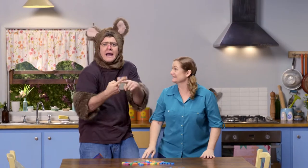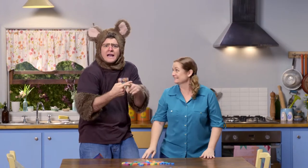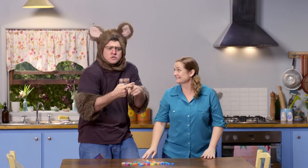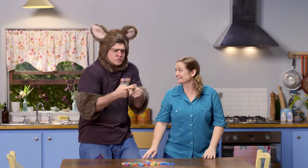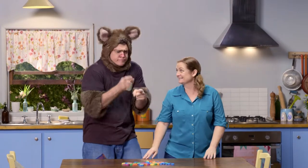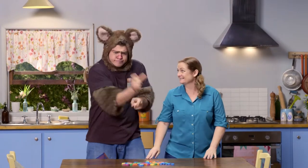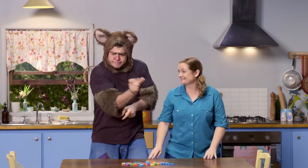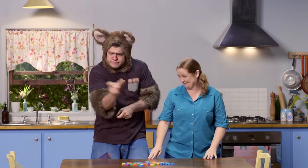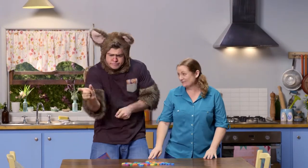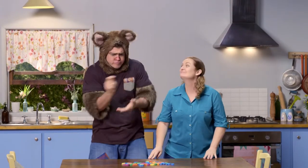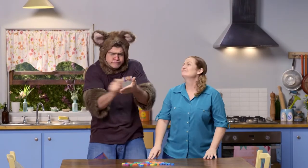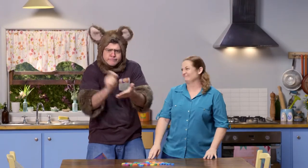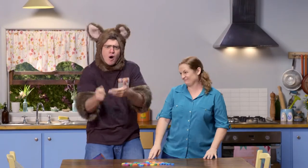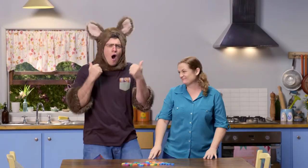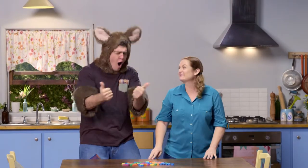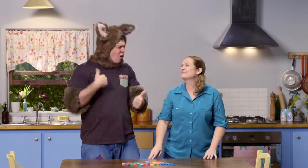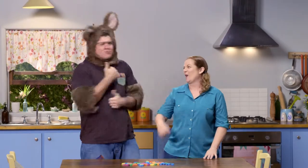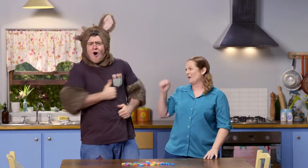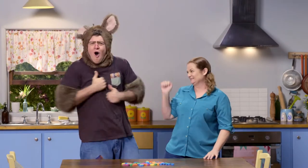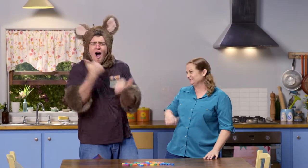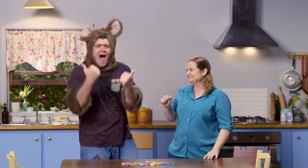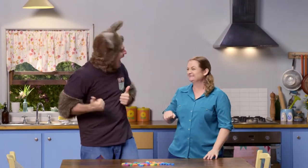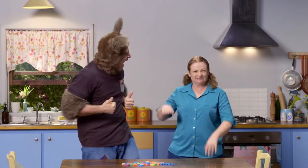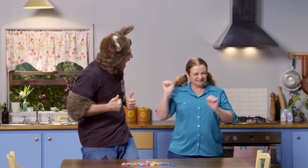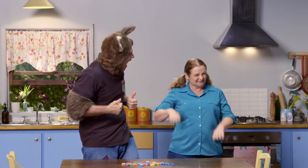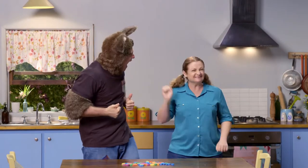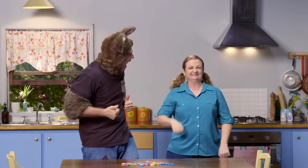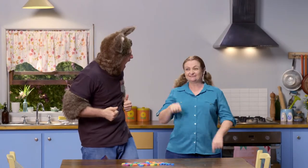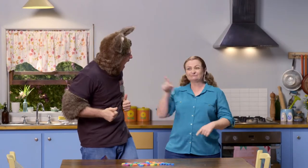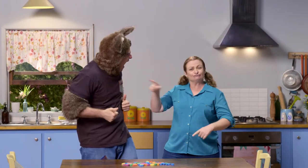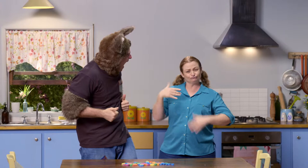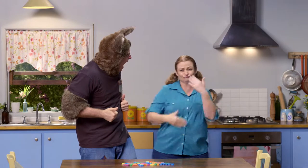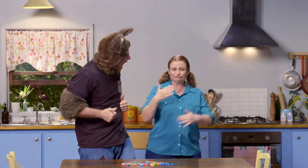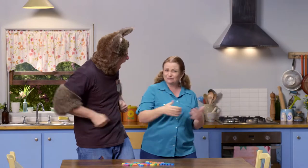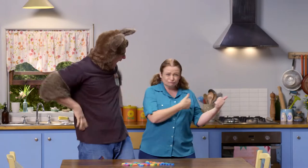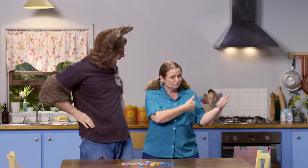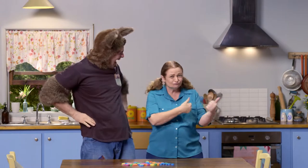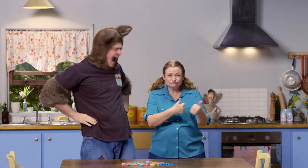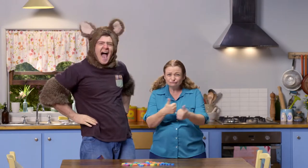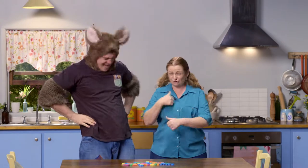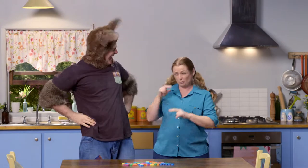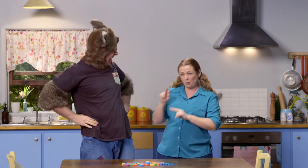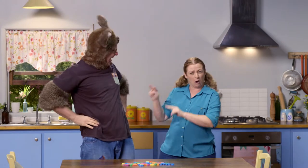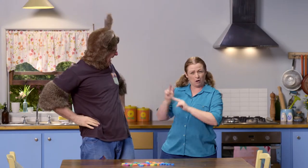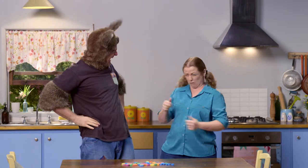the right way to write those words in English. I had so much fun! You have done a very good job, Possum.